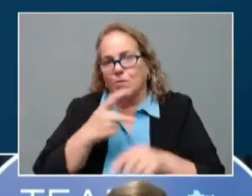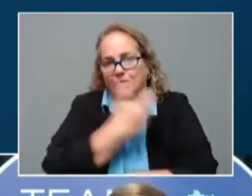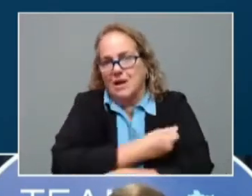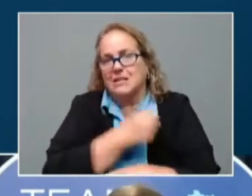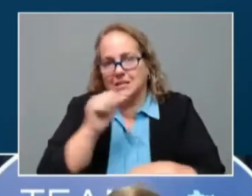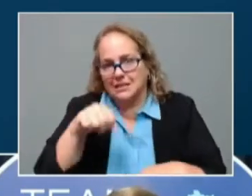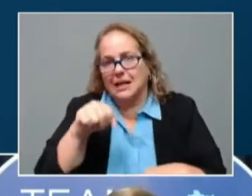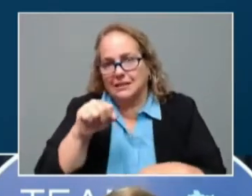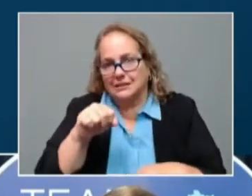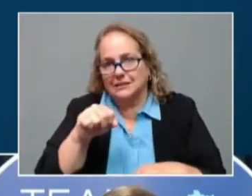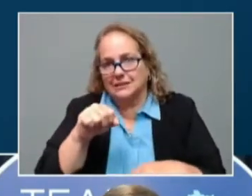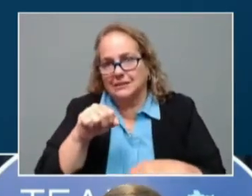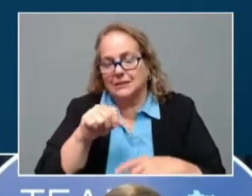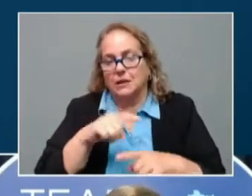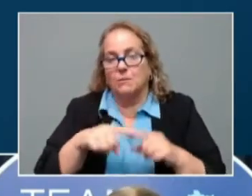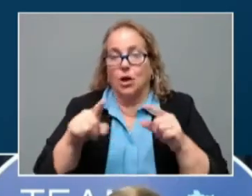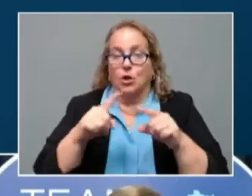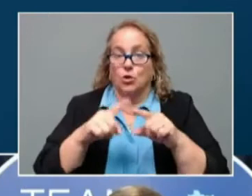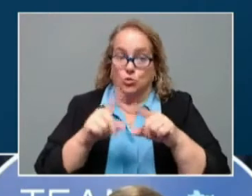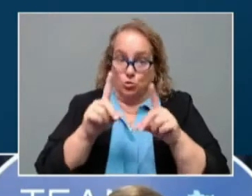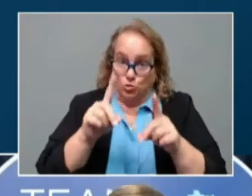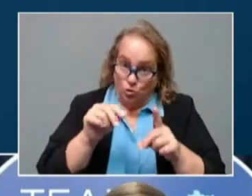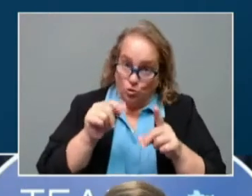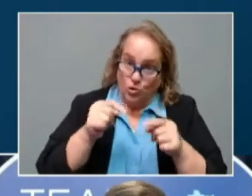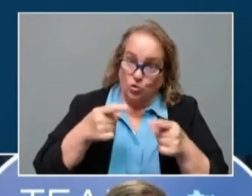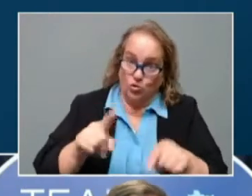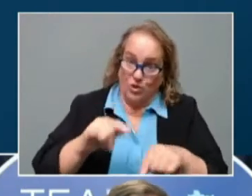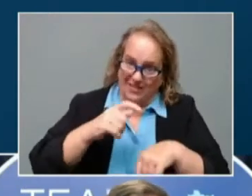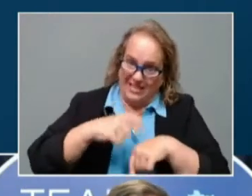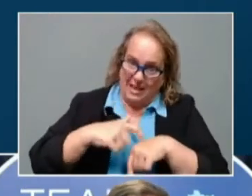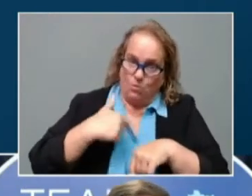period that we have something that we ought to be proud but certainly not